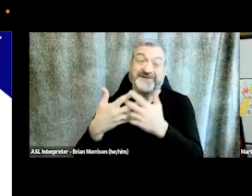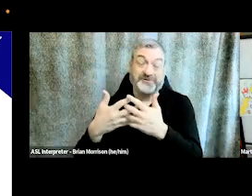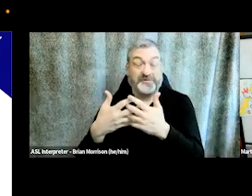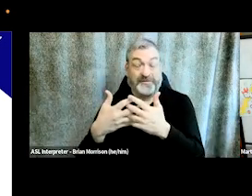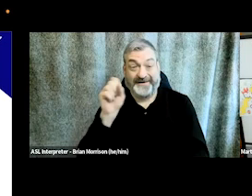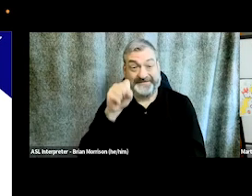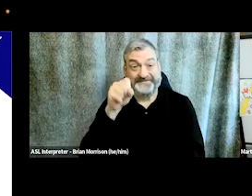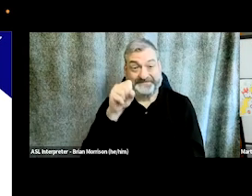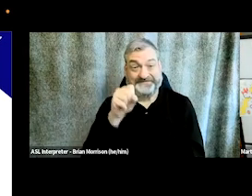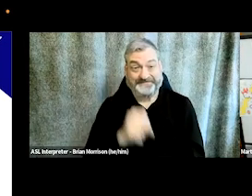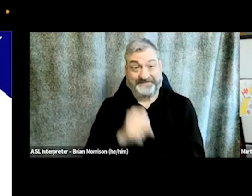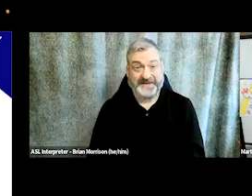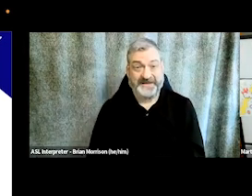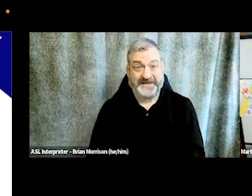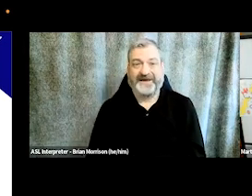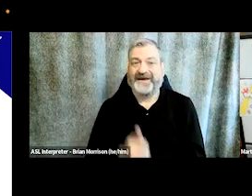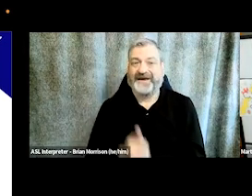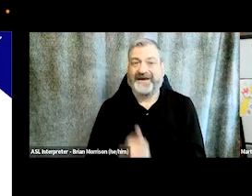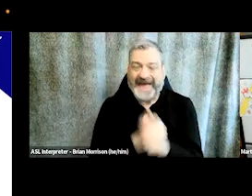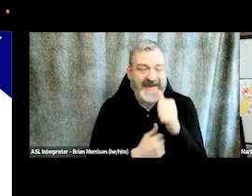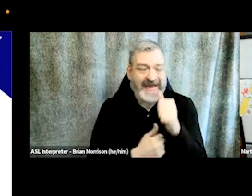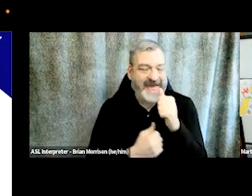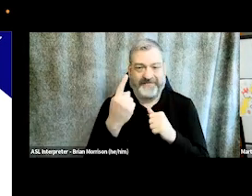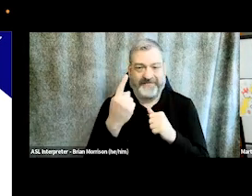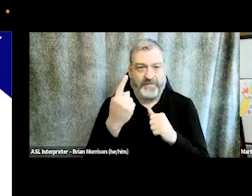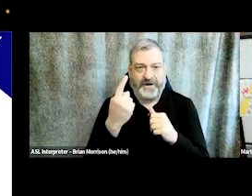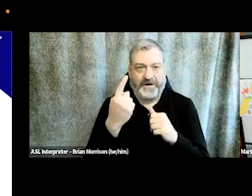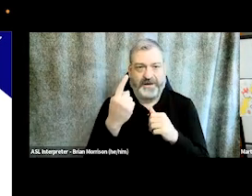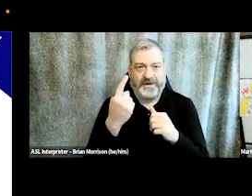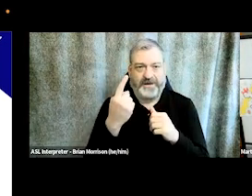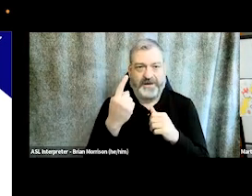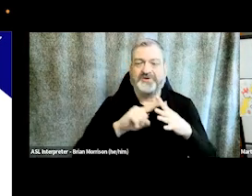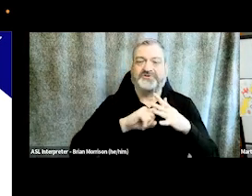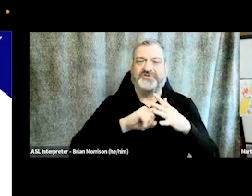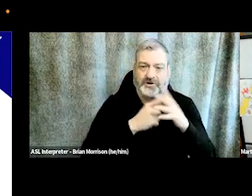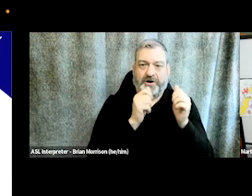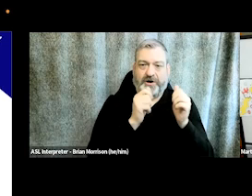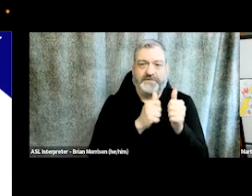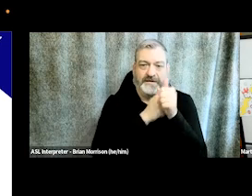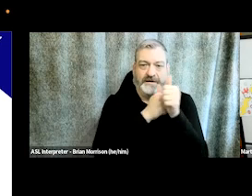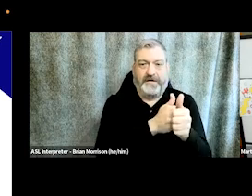everyone that we work with starts in the place of compliance and reactive. And that's okay.